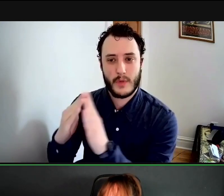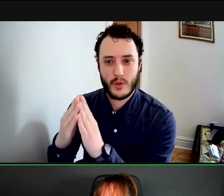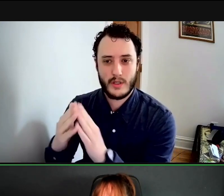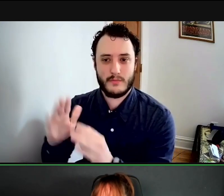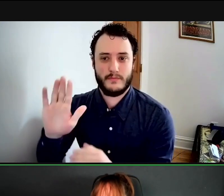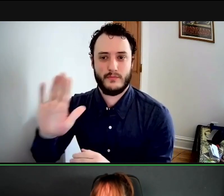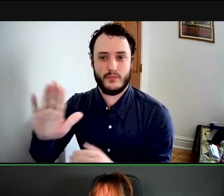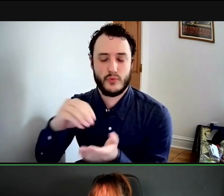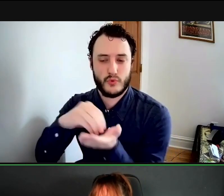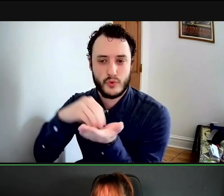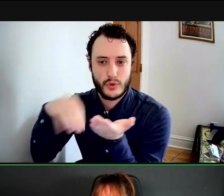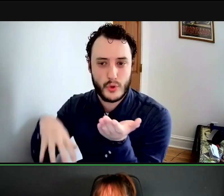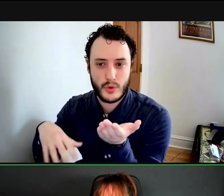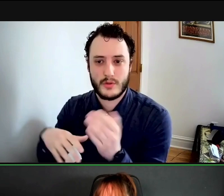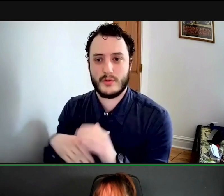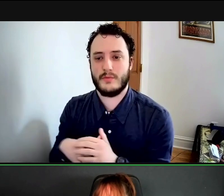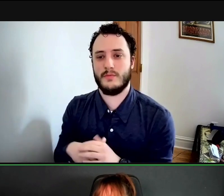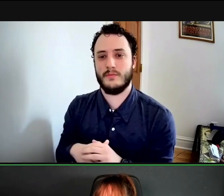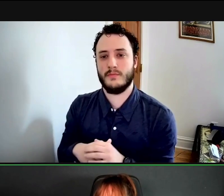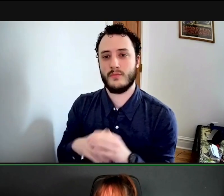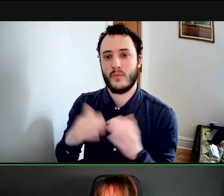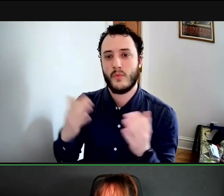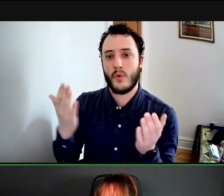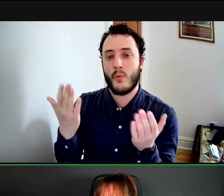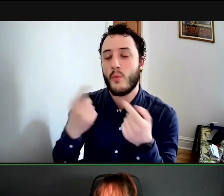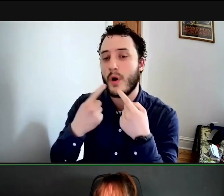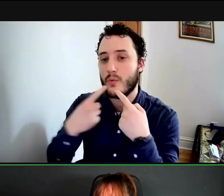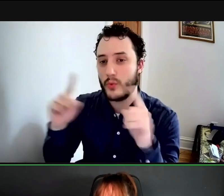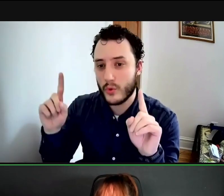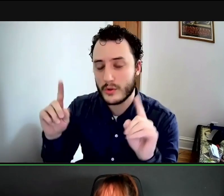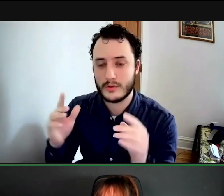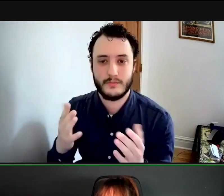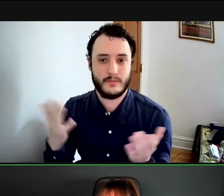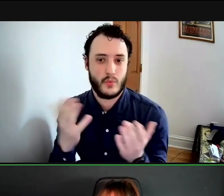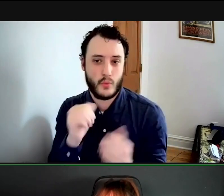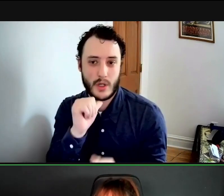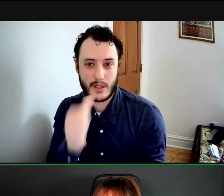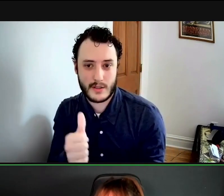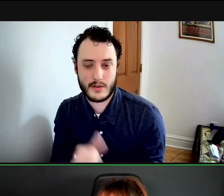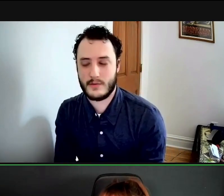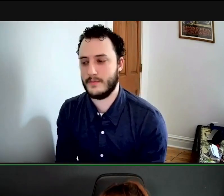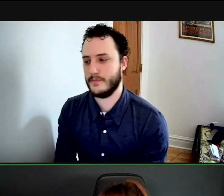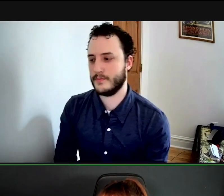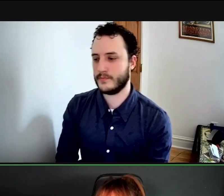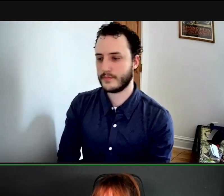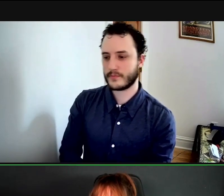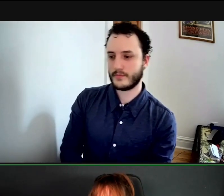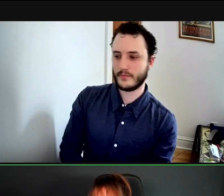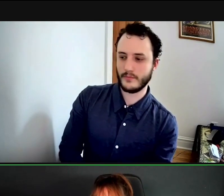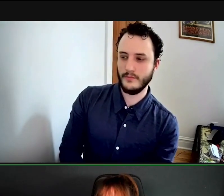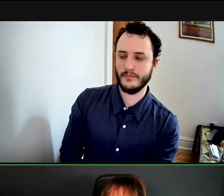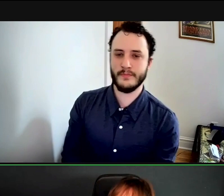Is there a place online for students and community members to provide feedback on accessibility that is either